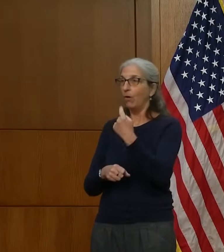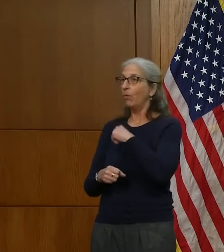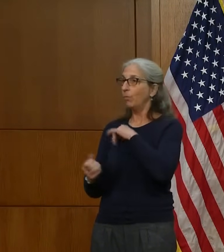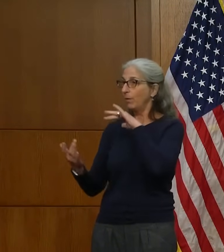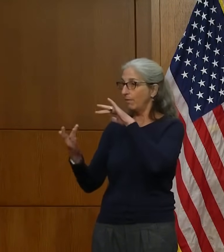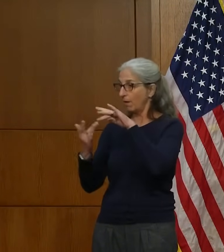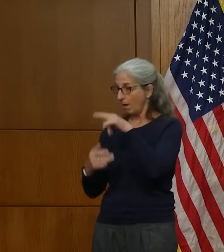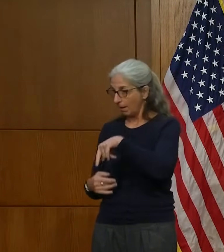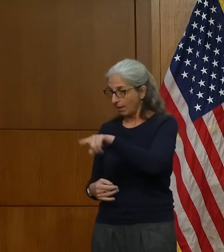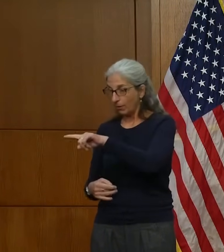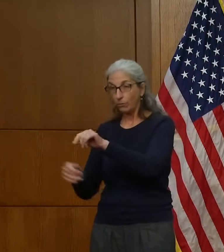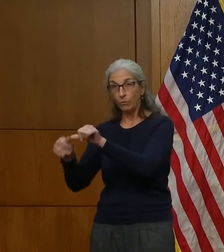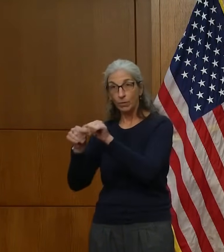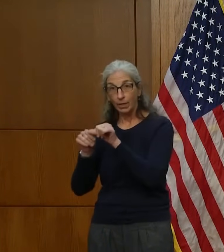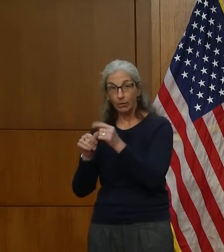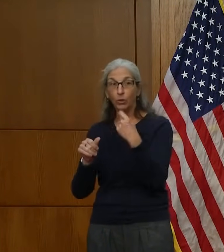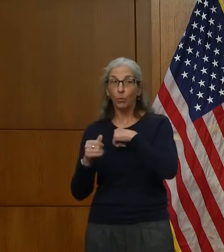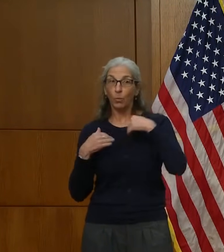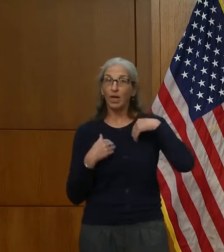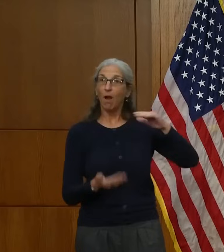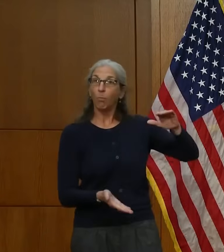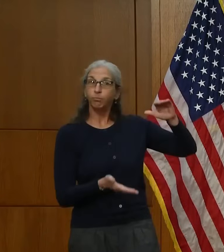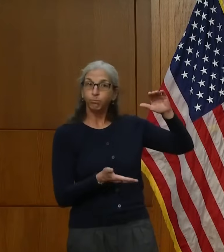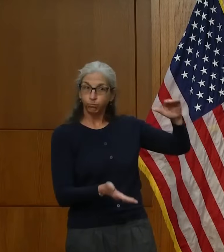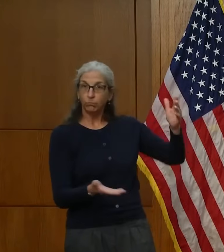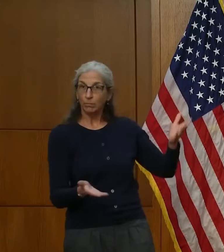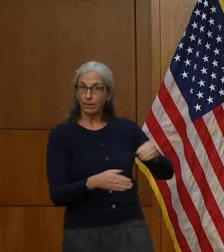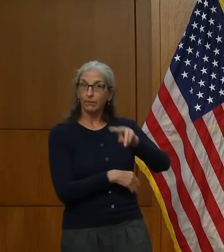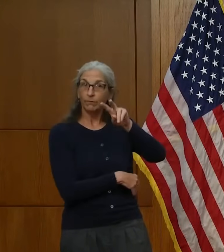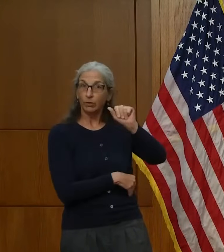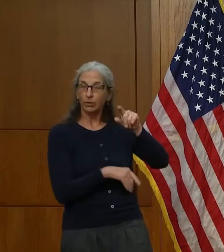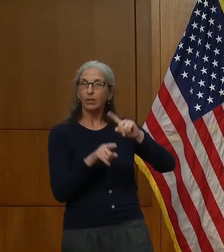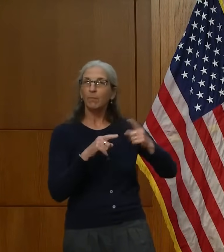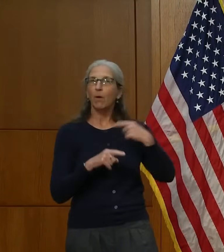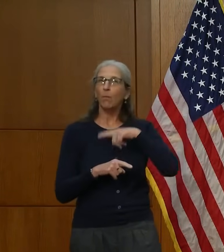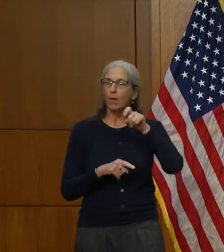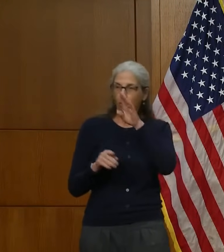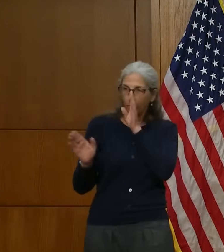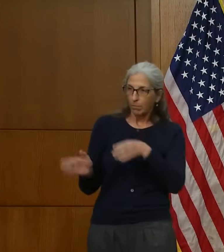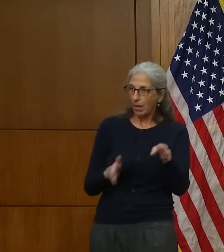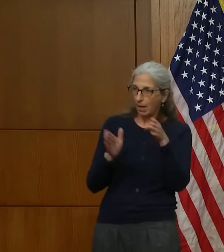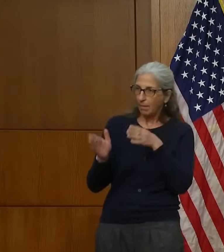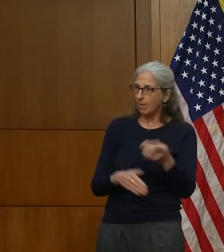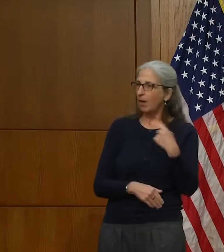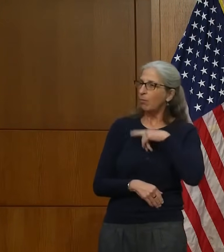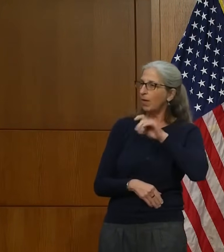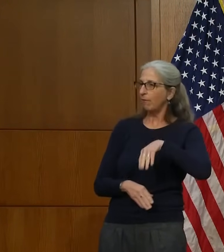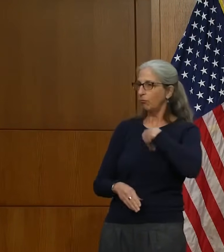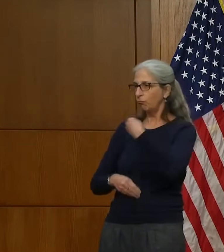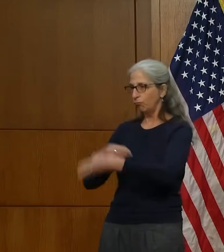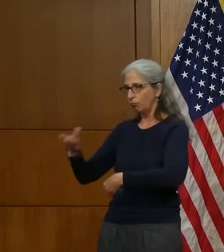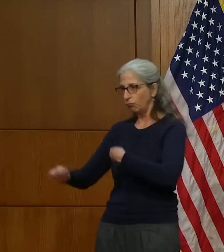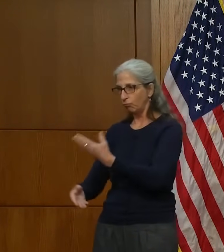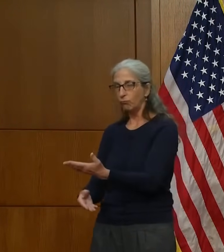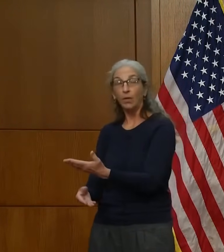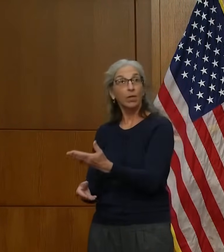THE SOUTHWEST ALAN THAT ARE ON SHORT SUPPLY. WE'VE BEEN IN TOUCH WITH THEM. WE HAVE THE